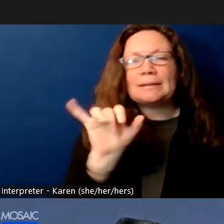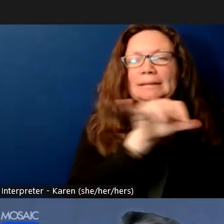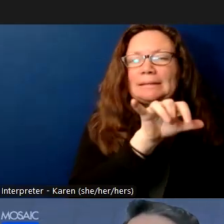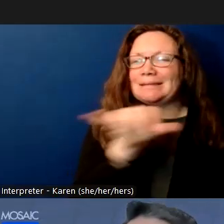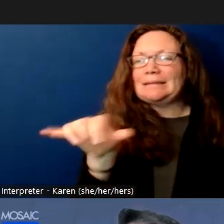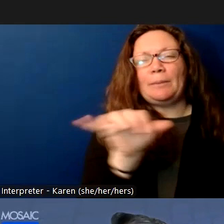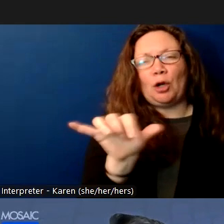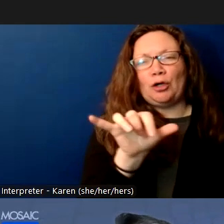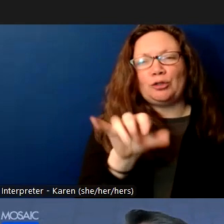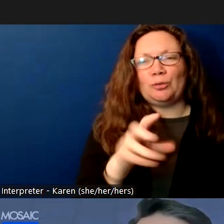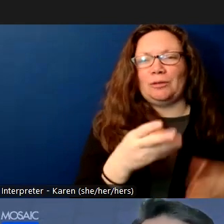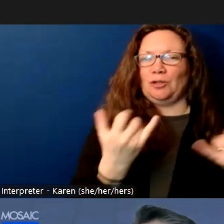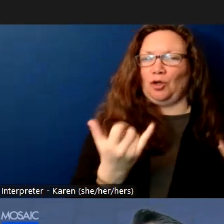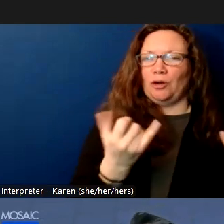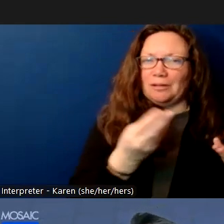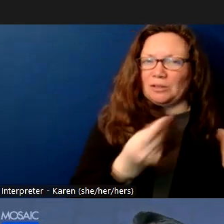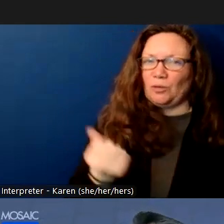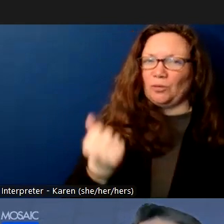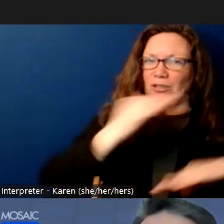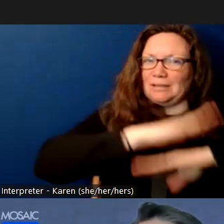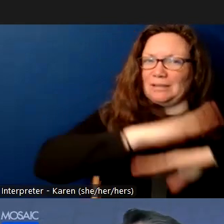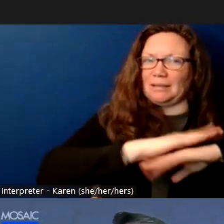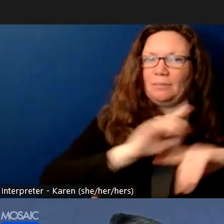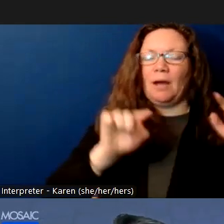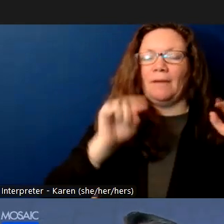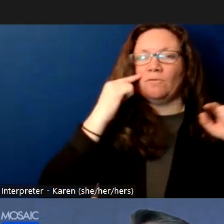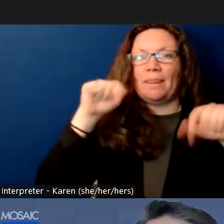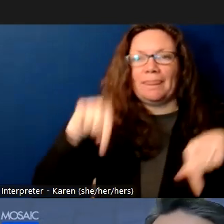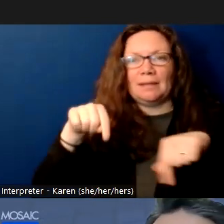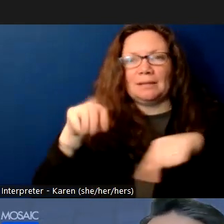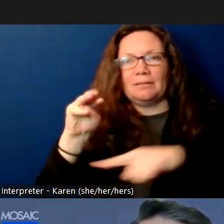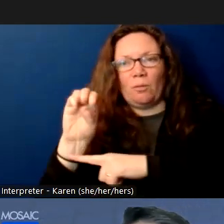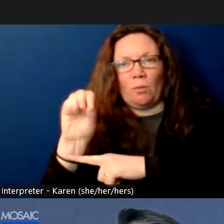But this is what it's going to look like for contacting the Mosaic Go Live helpdesk.